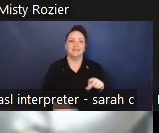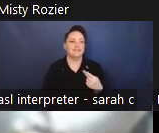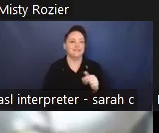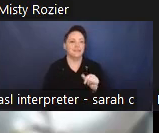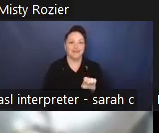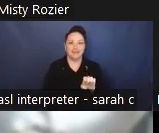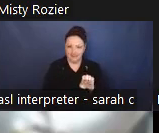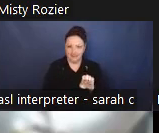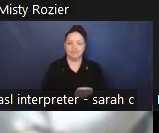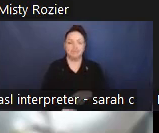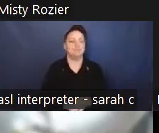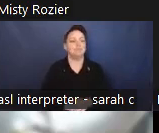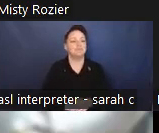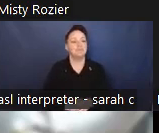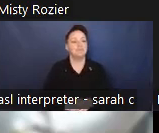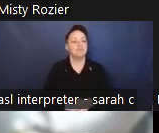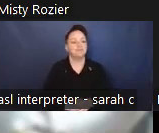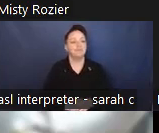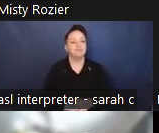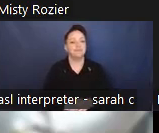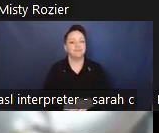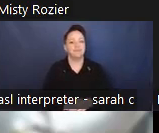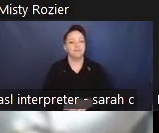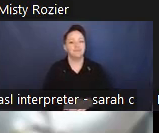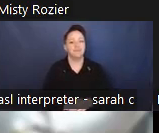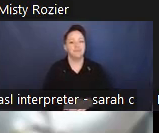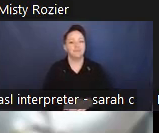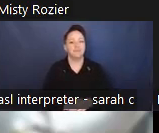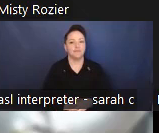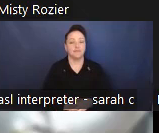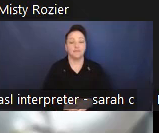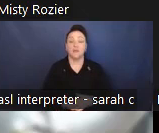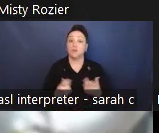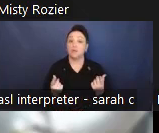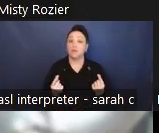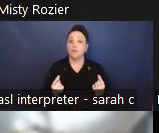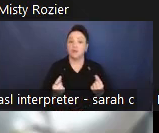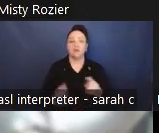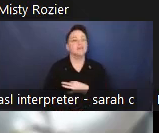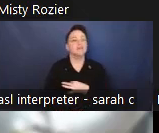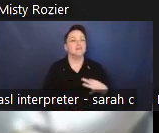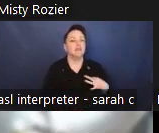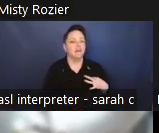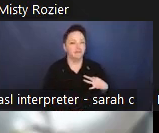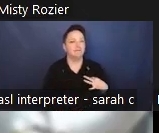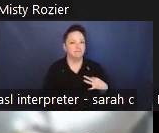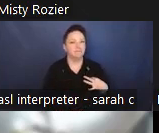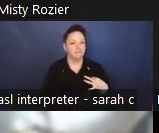we've gotten funding out the door. Our survivor partnership staff are working hard with this next